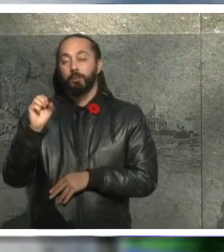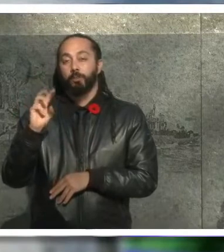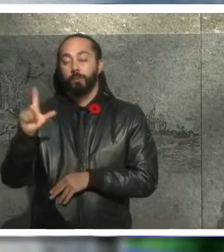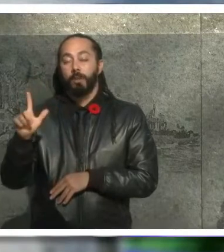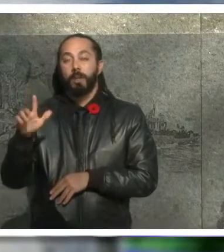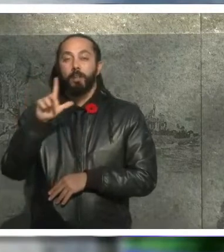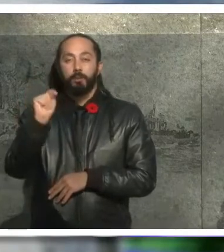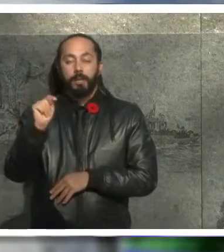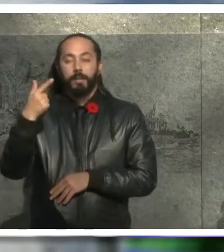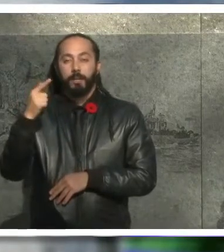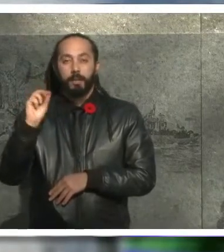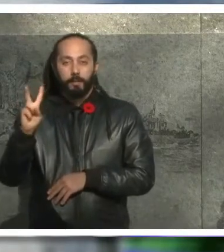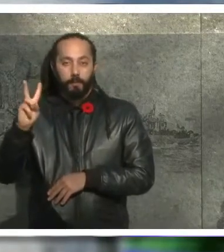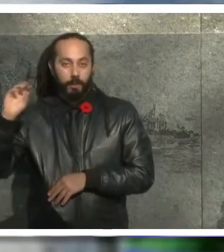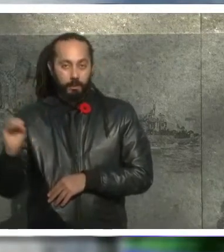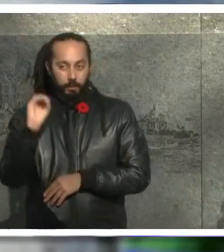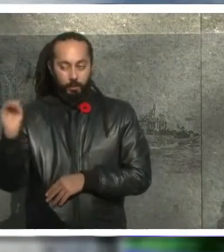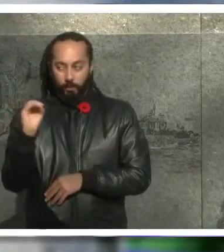Lieutenant Governor of Ontario